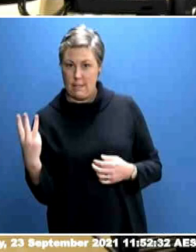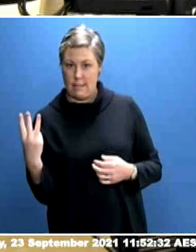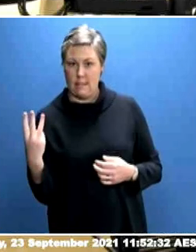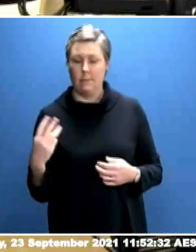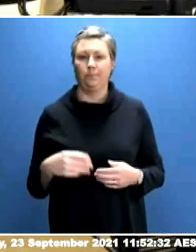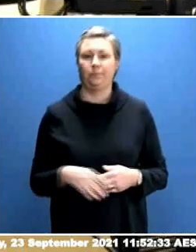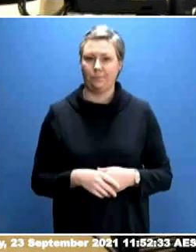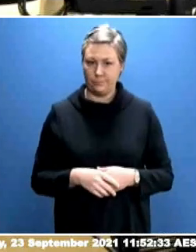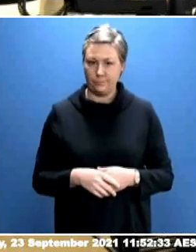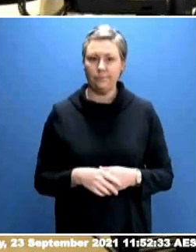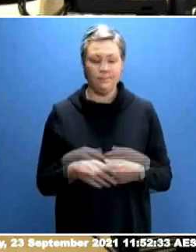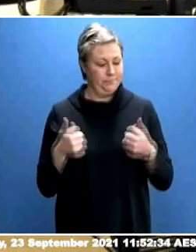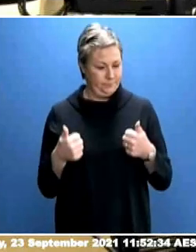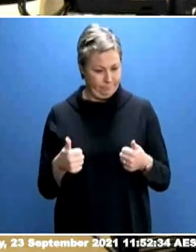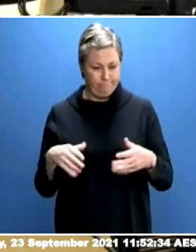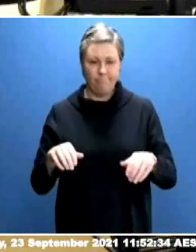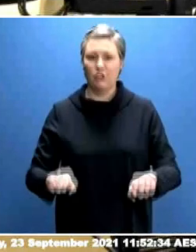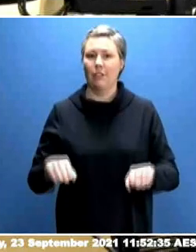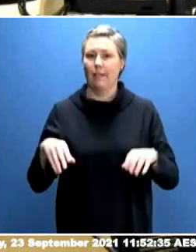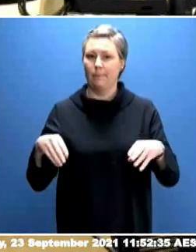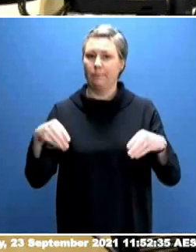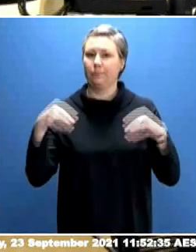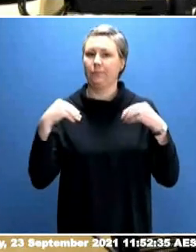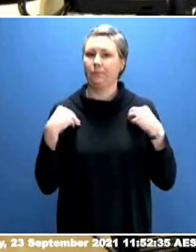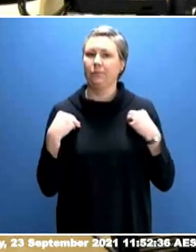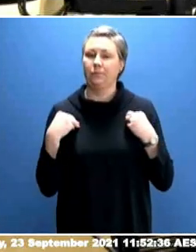Yes, the additional documents to which Mr Crowley has been referred